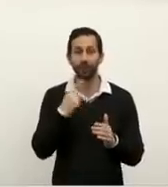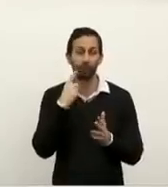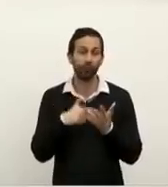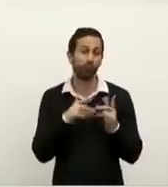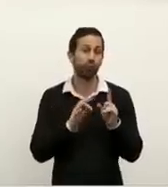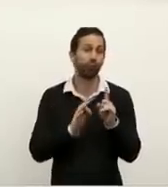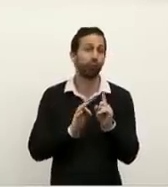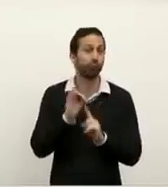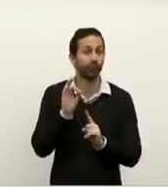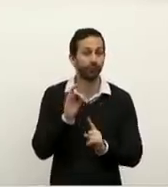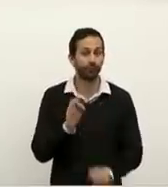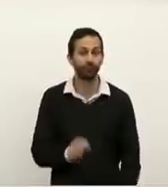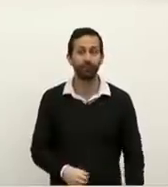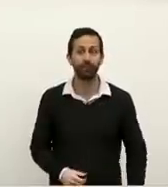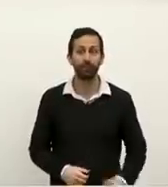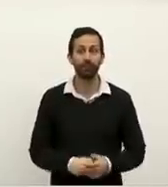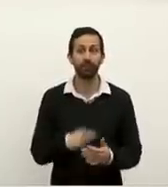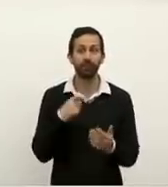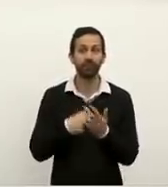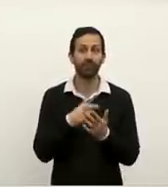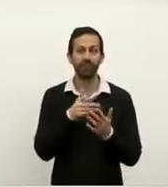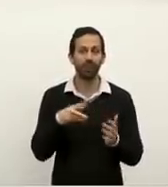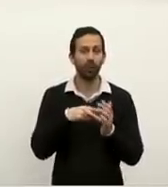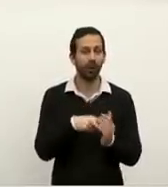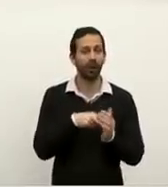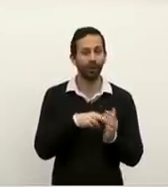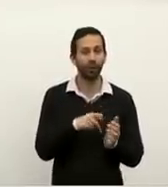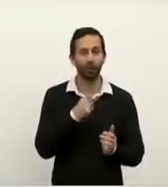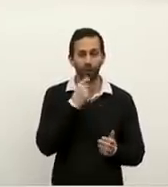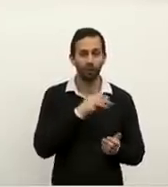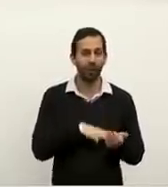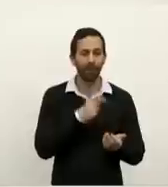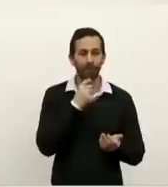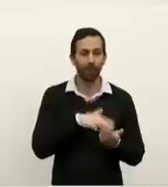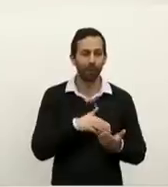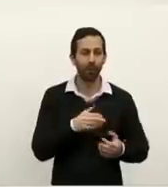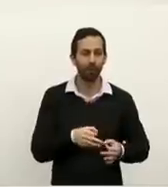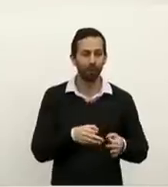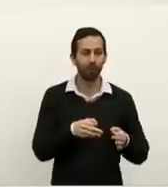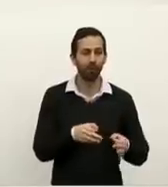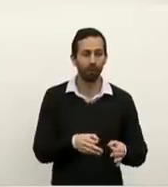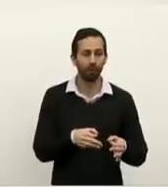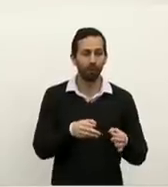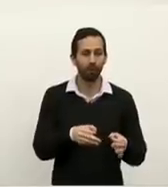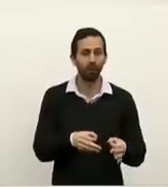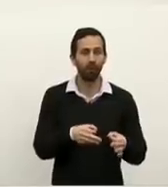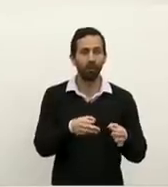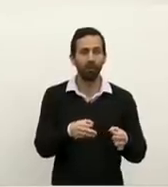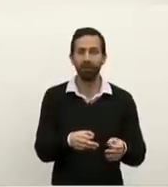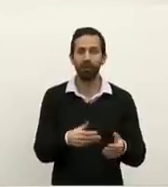That rather than letting it wait for months and months, when the participant might not even know that we are waiting an action